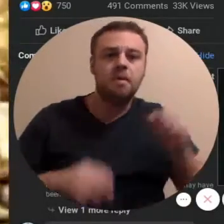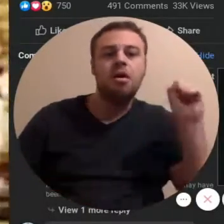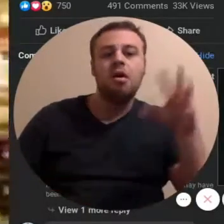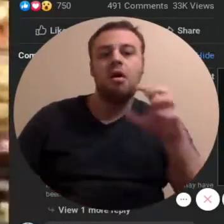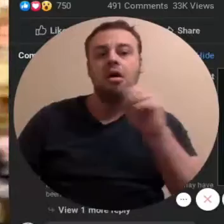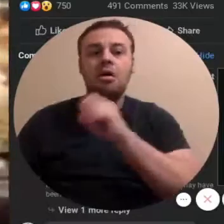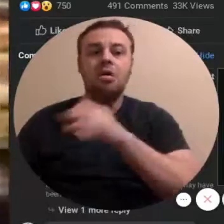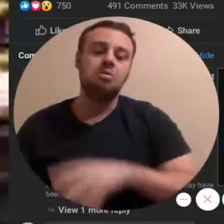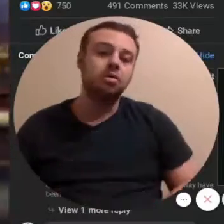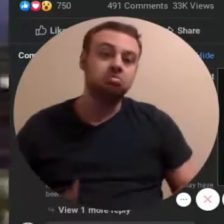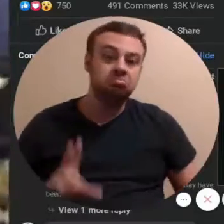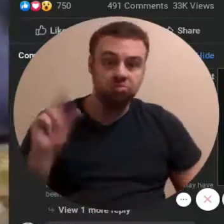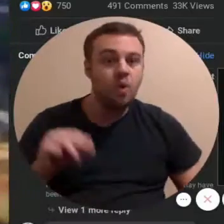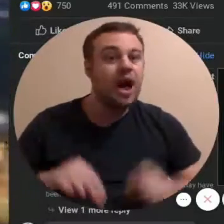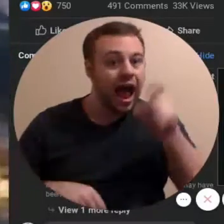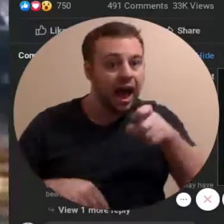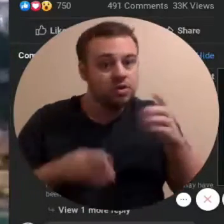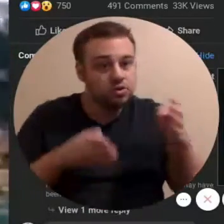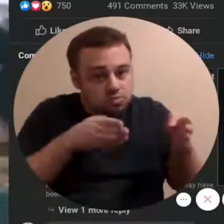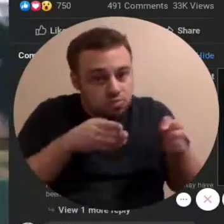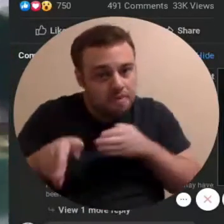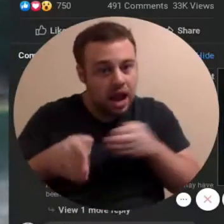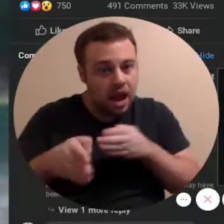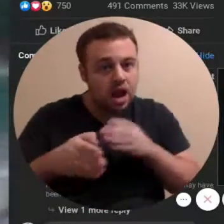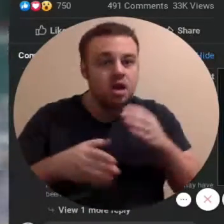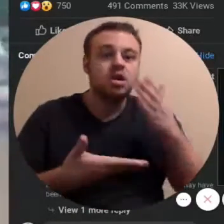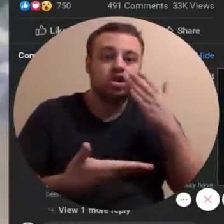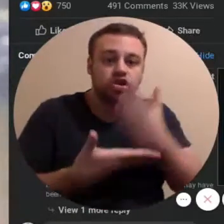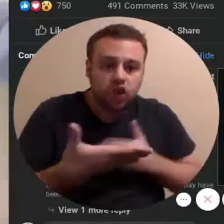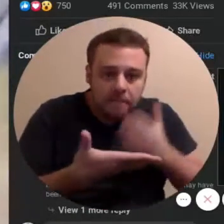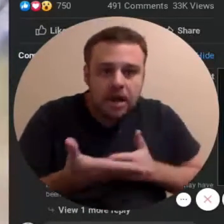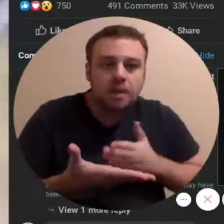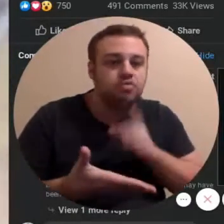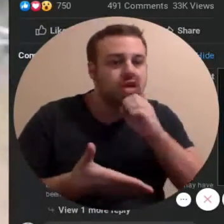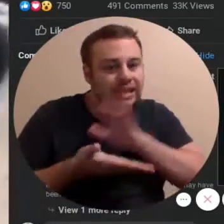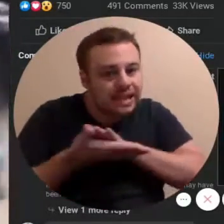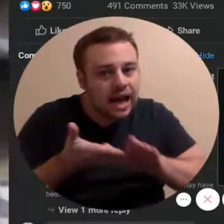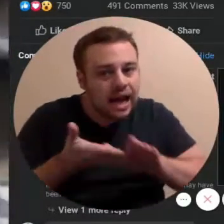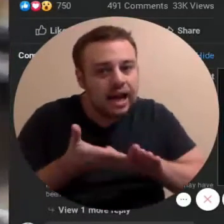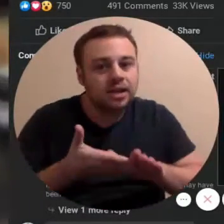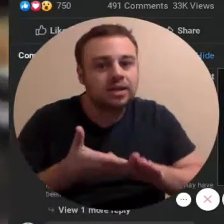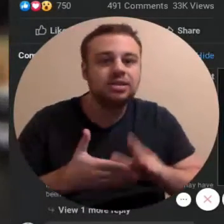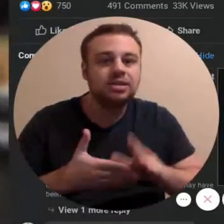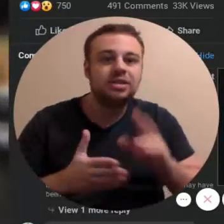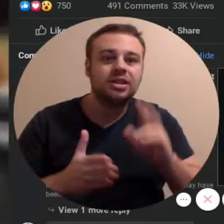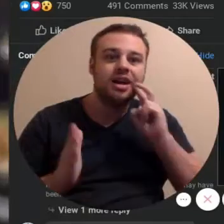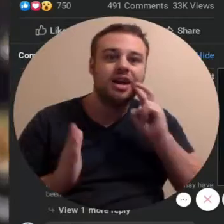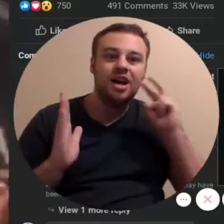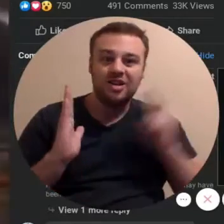You have to prepare the diet- chop it up all nice. And look at this. Erica: What is this?